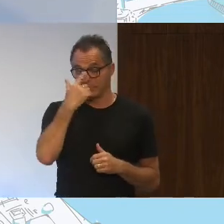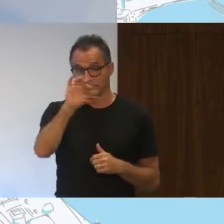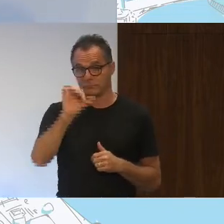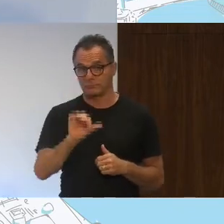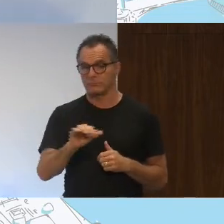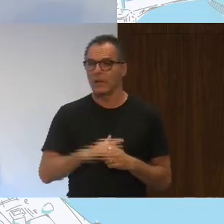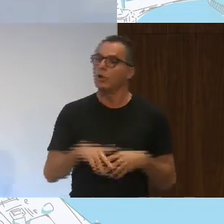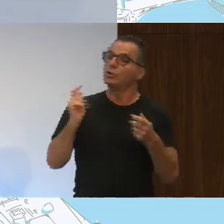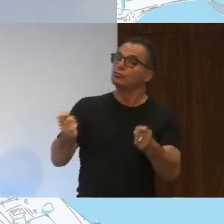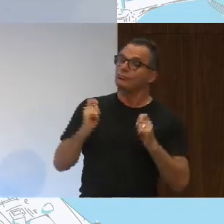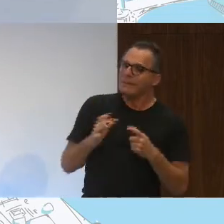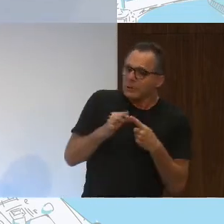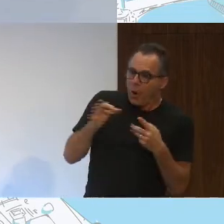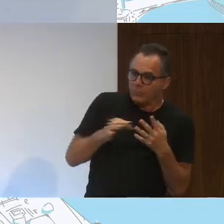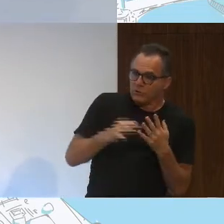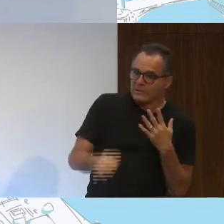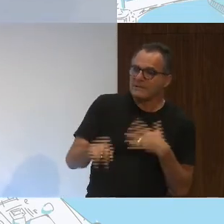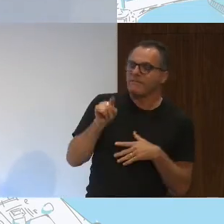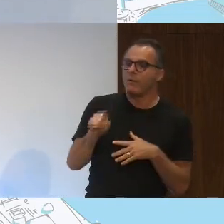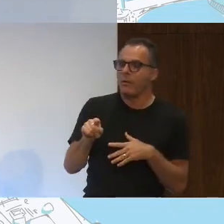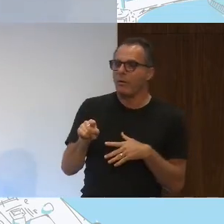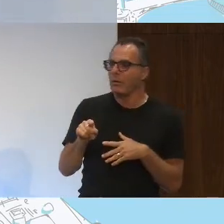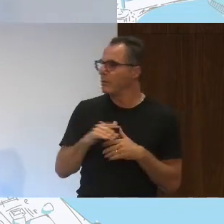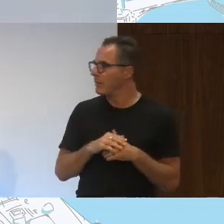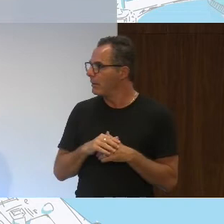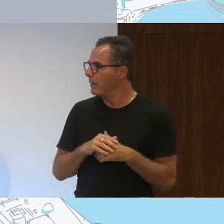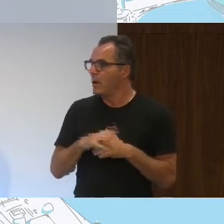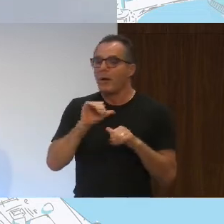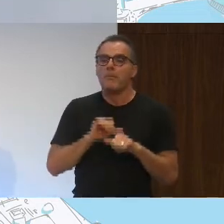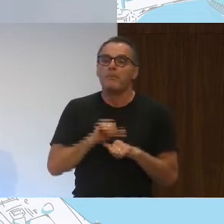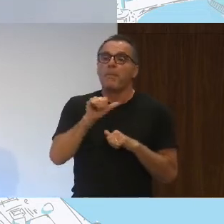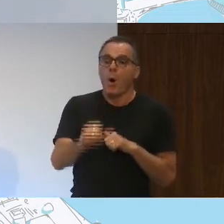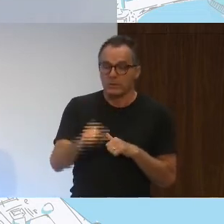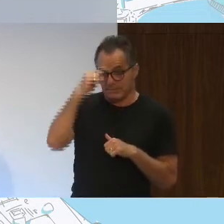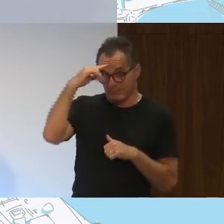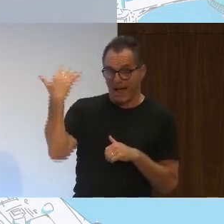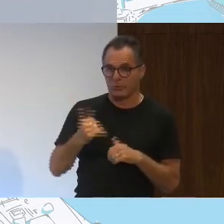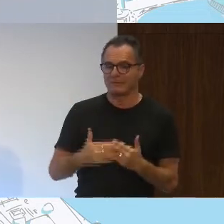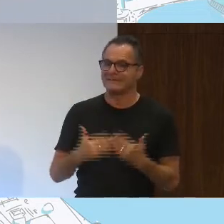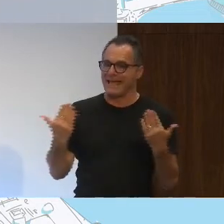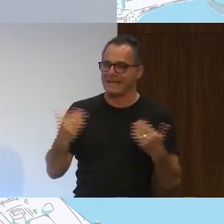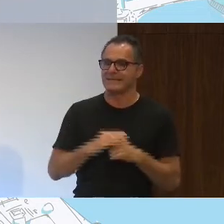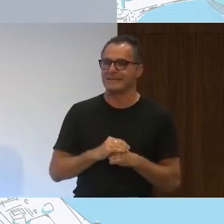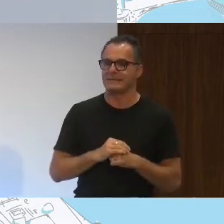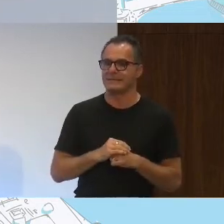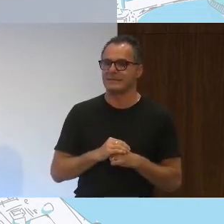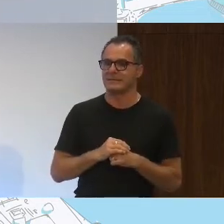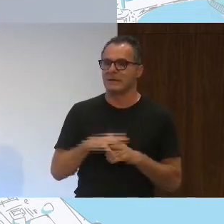options specifically for the postdrome phase treatment? Are the treatment options specific only for the postdrome phase?